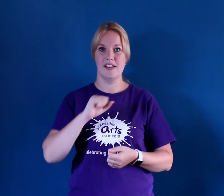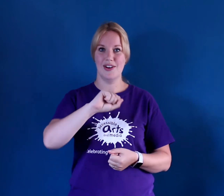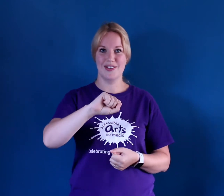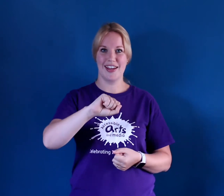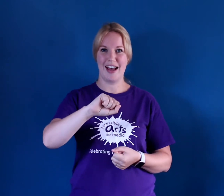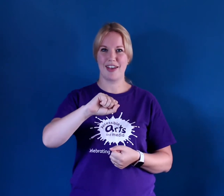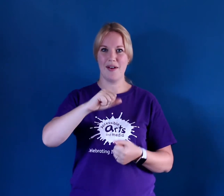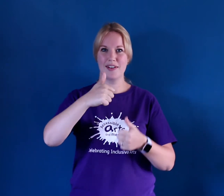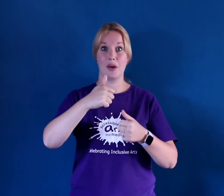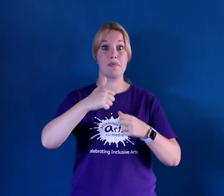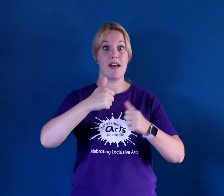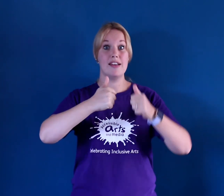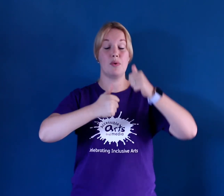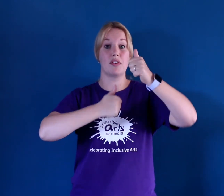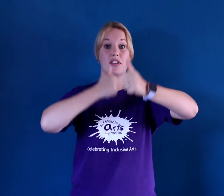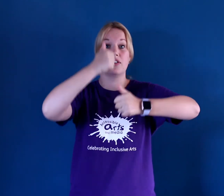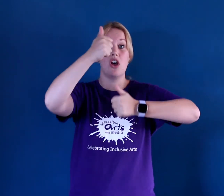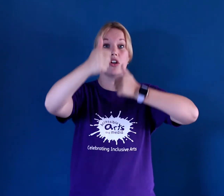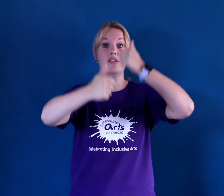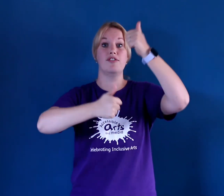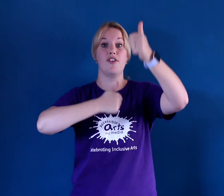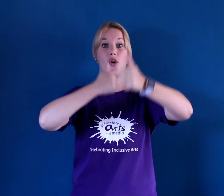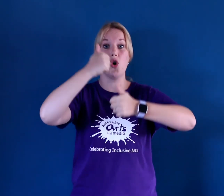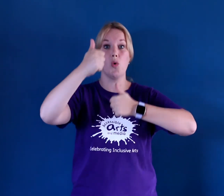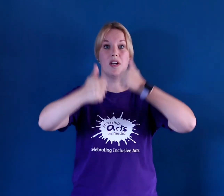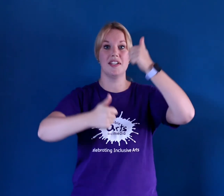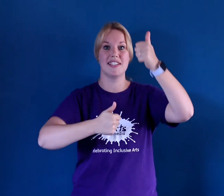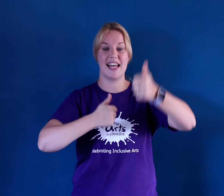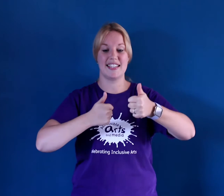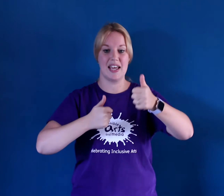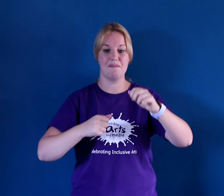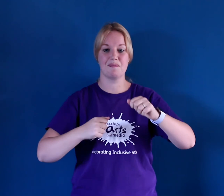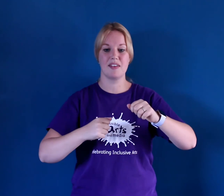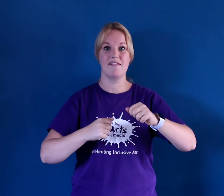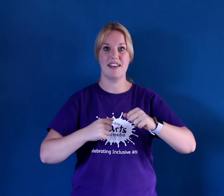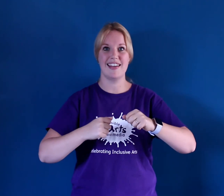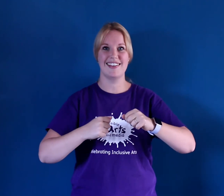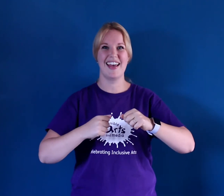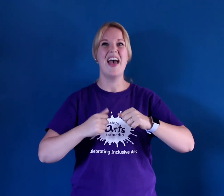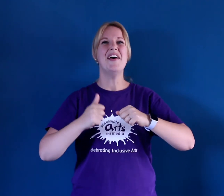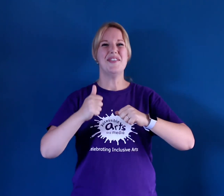Your turn have a go. So praise we want to circle forwards. That’s it. Ready?